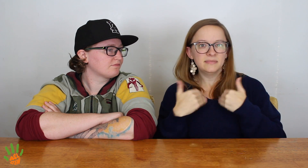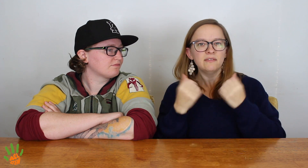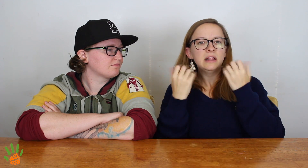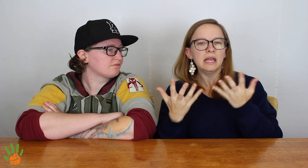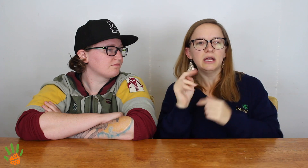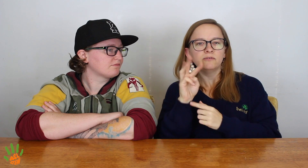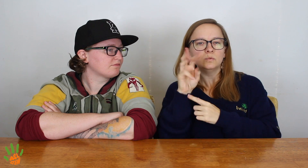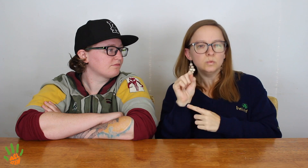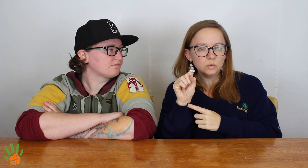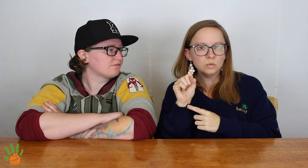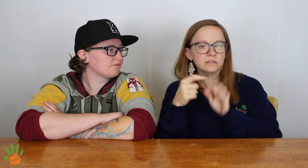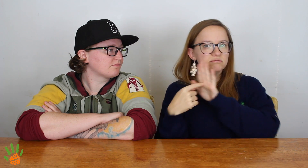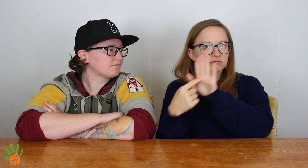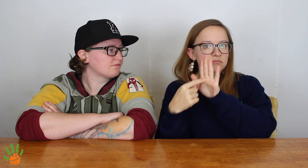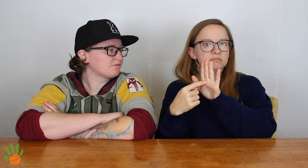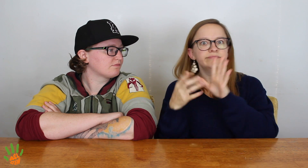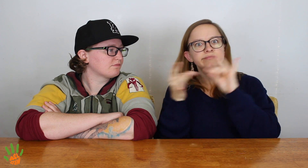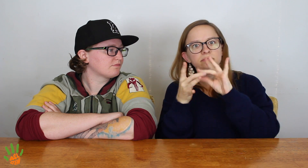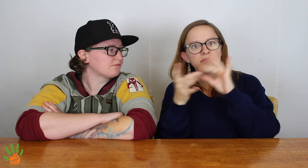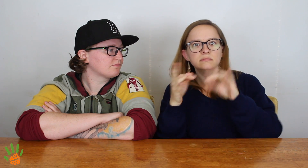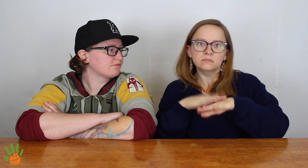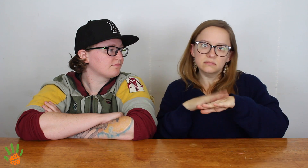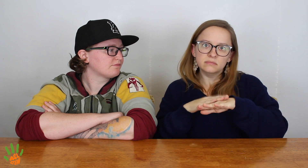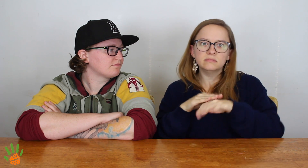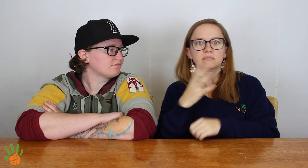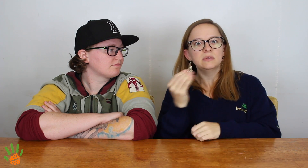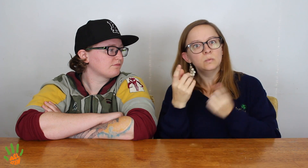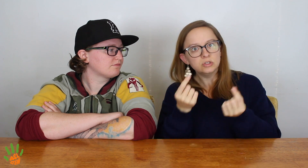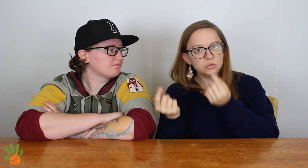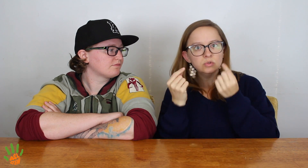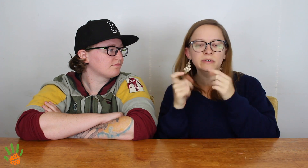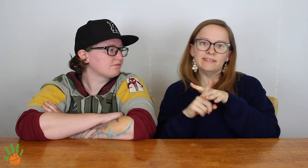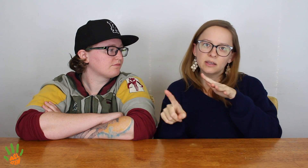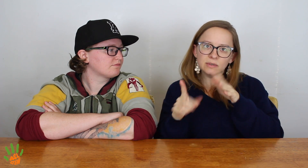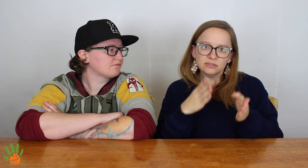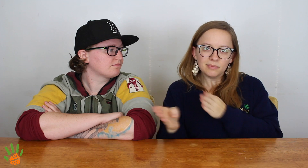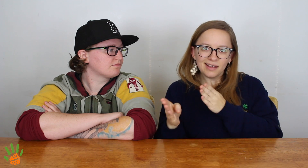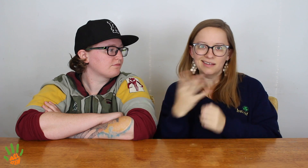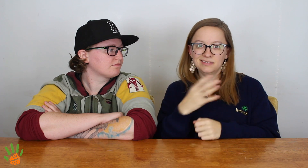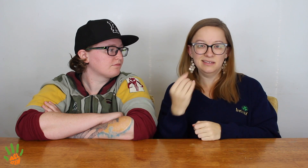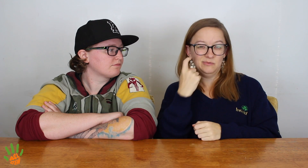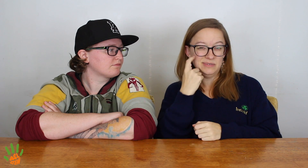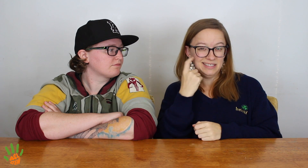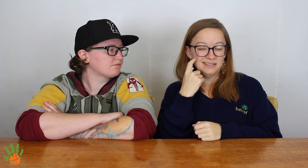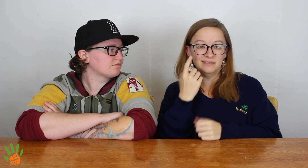So that means there are a lot of news channels showing messages, warnings, what to do for evacuation plans.